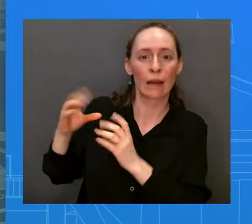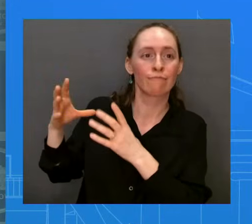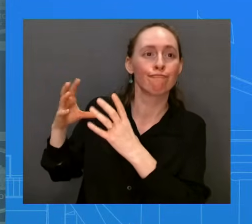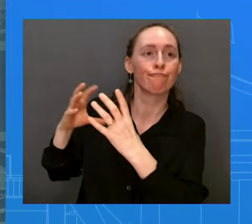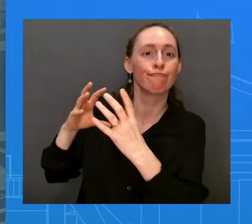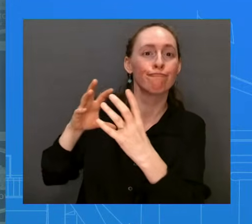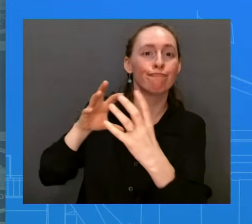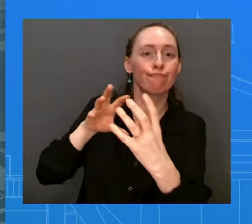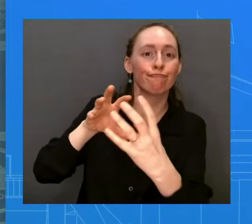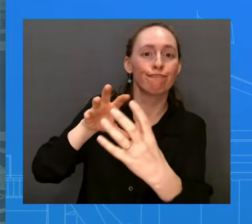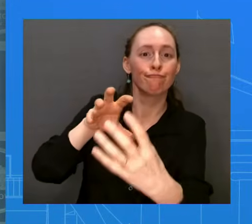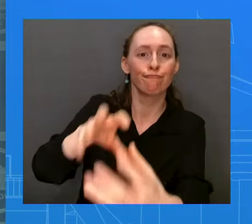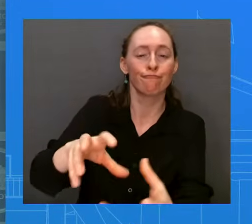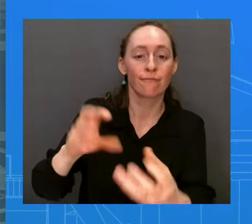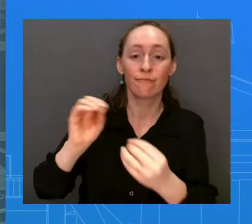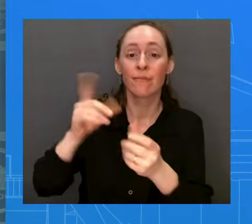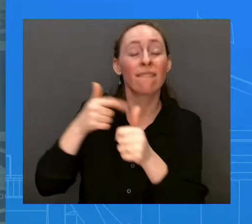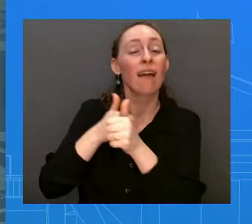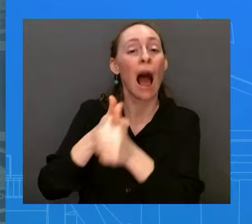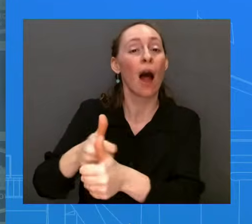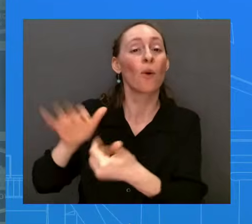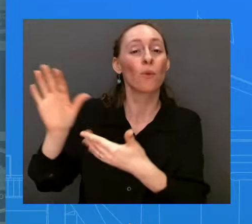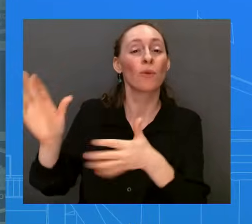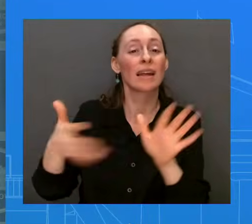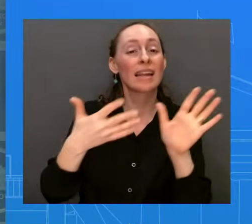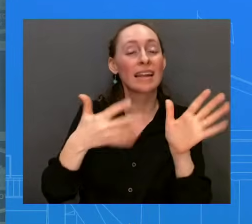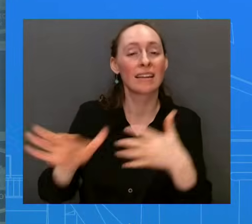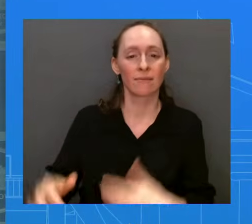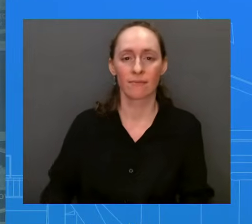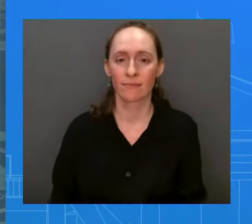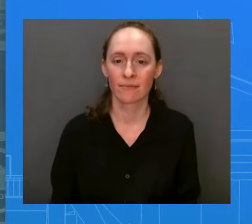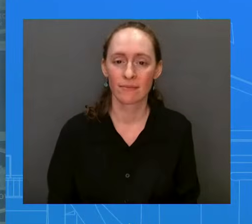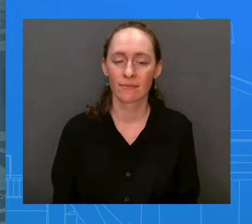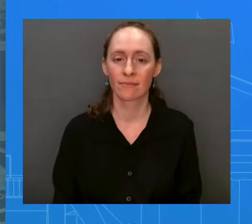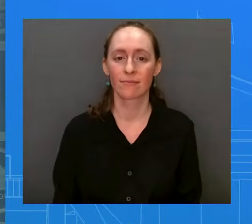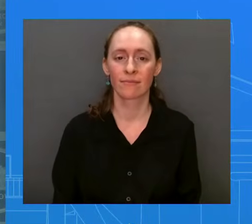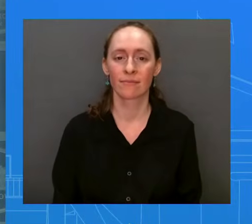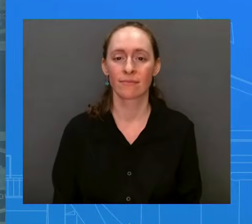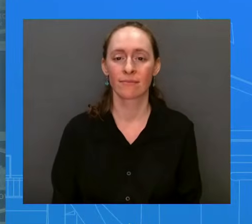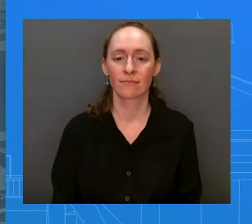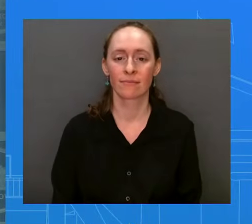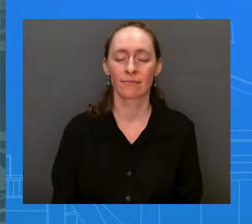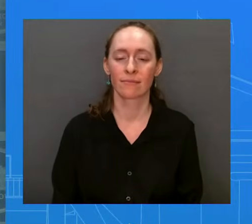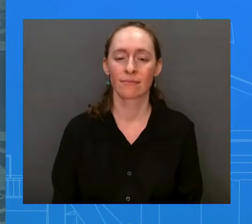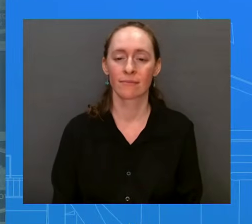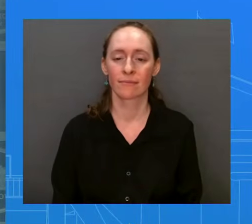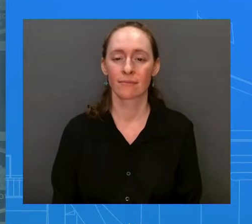We don't think -- we don't -- we don't know for sure whether they had a surveillance aspect to them,